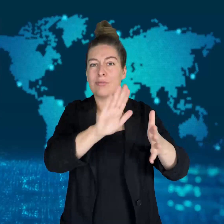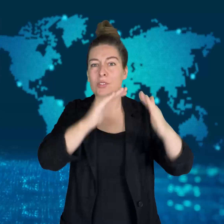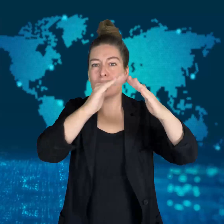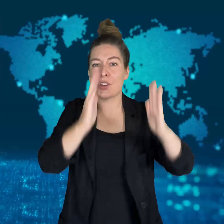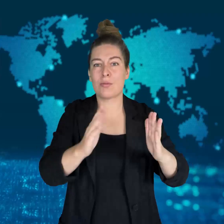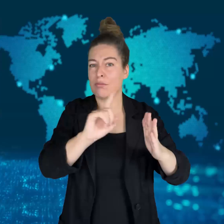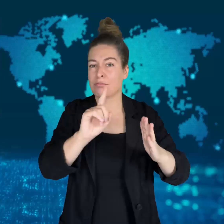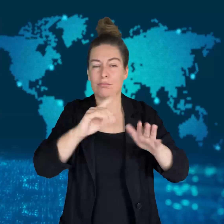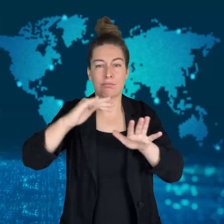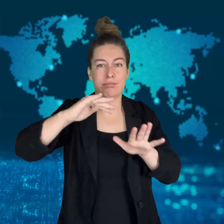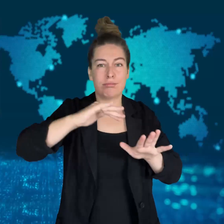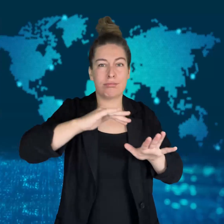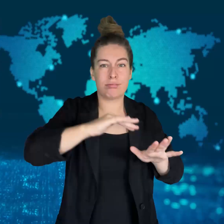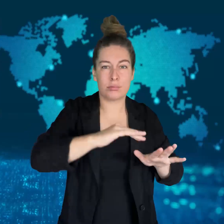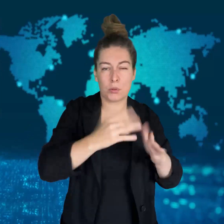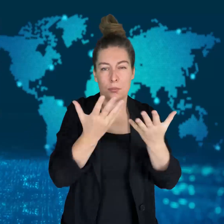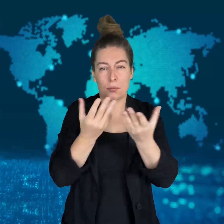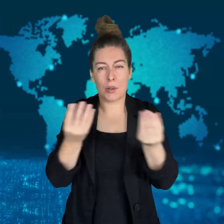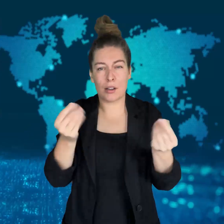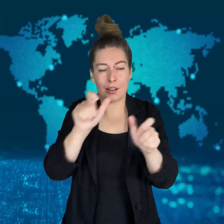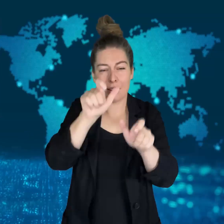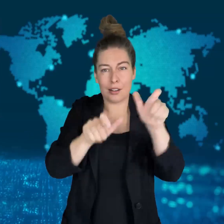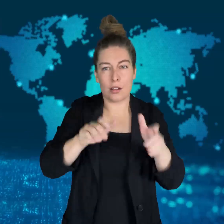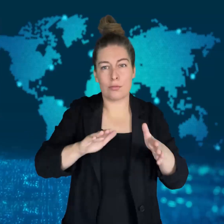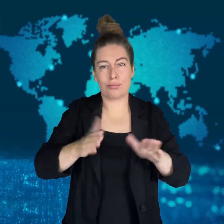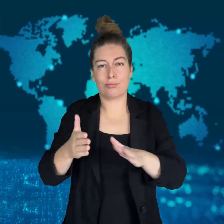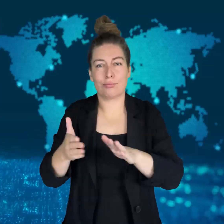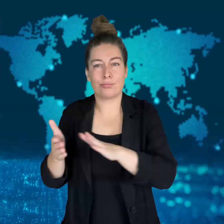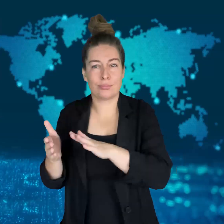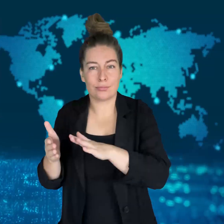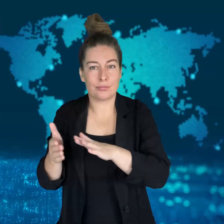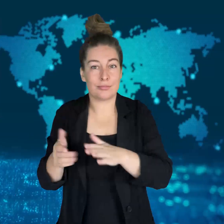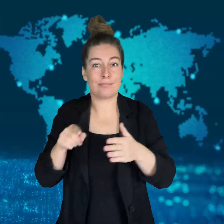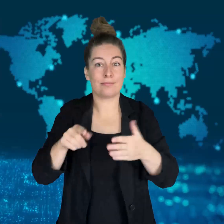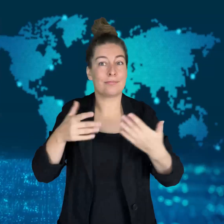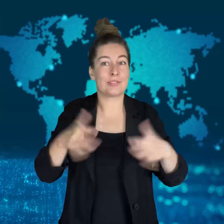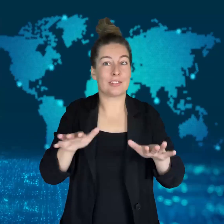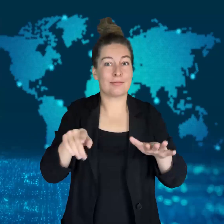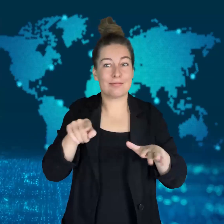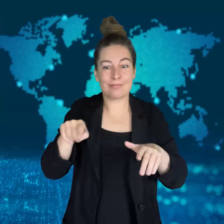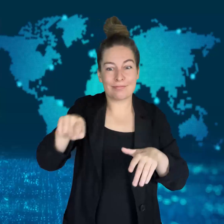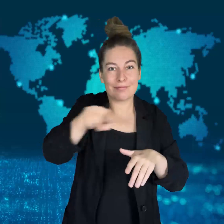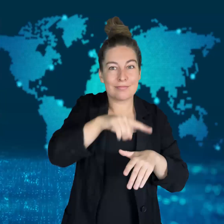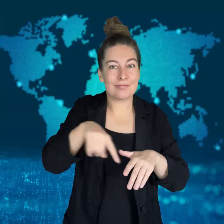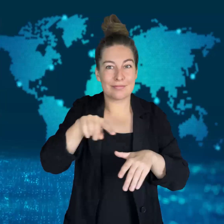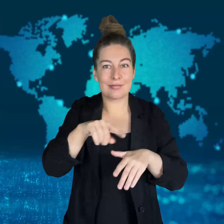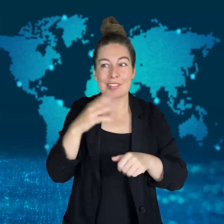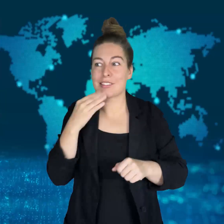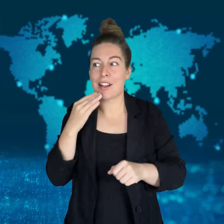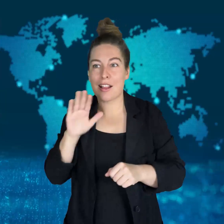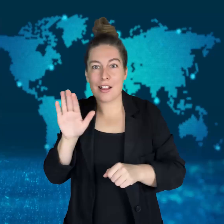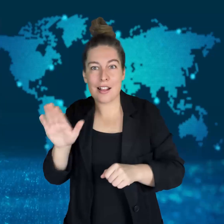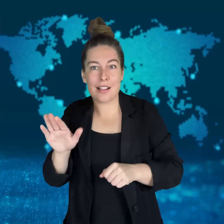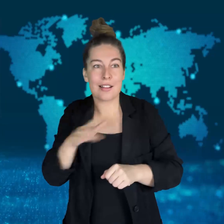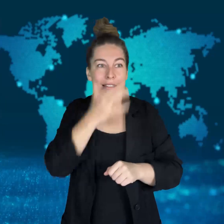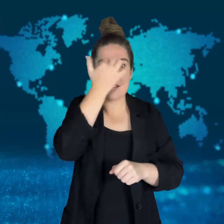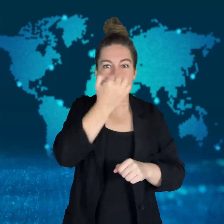In addition to the prisoner exchange, supplies of food, water, medicine,